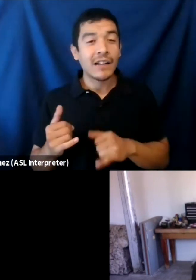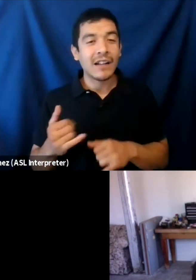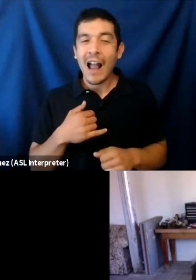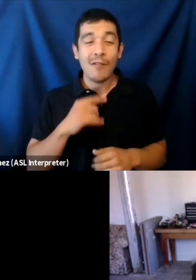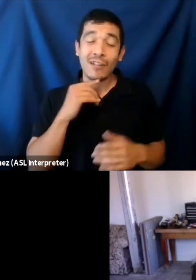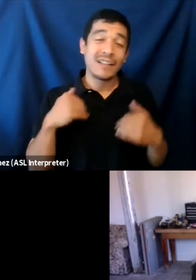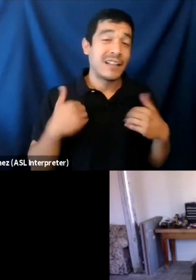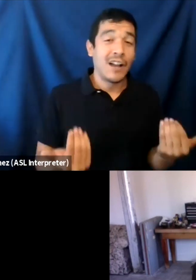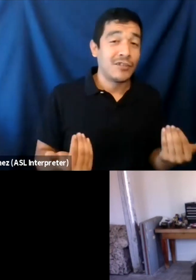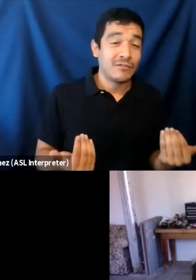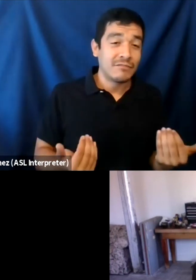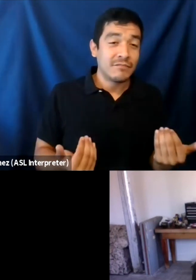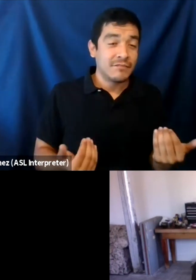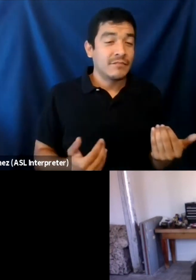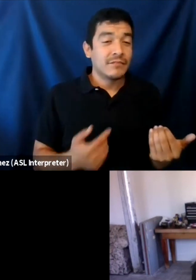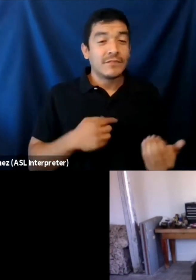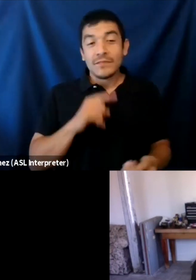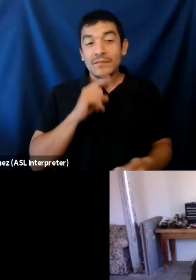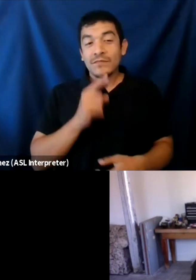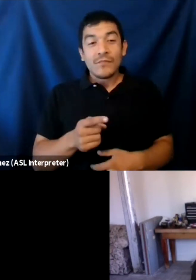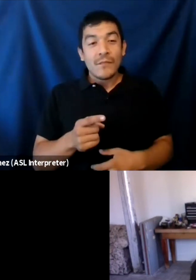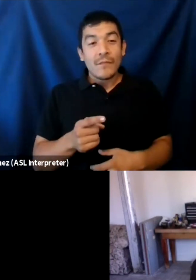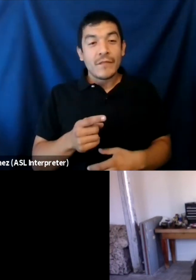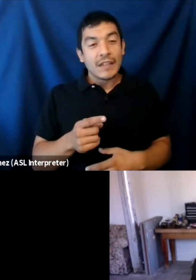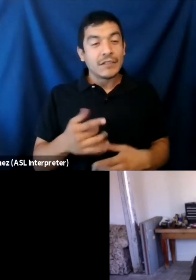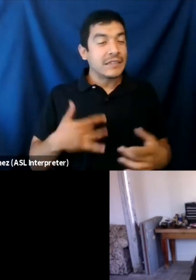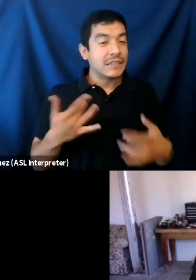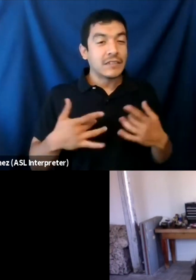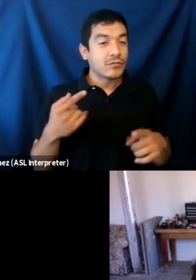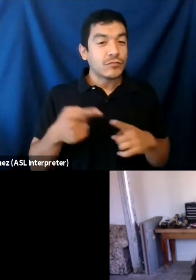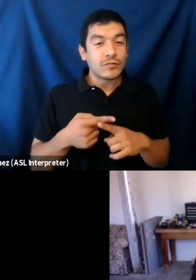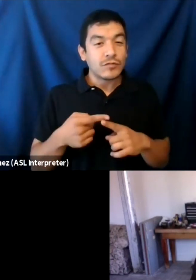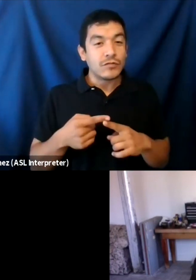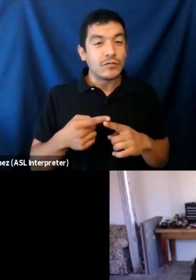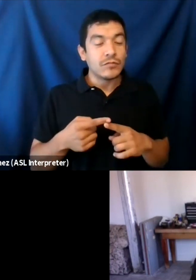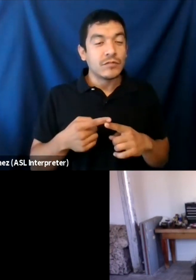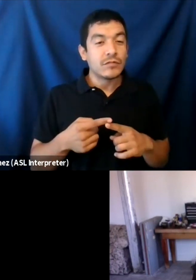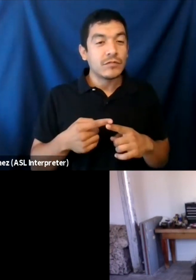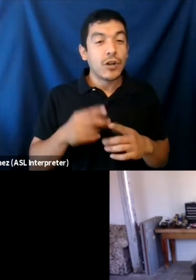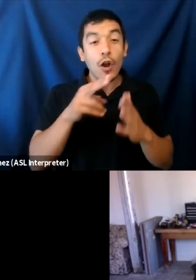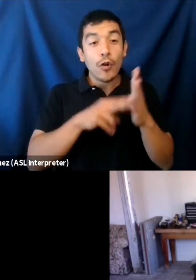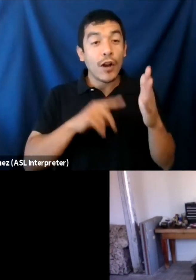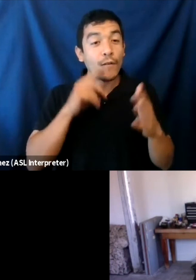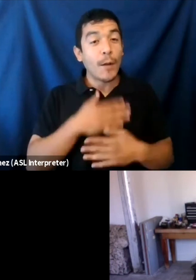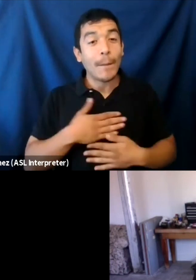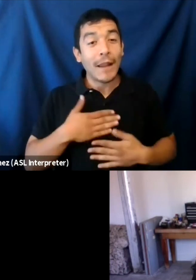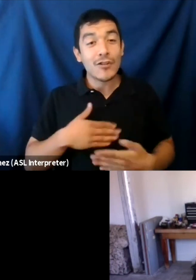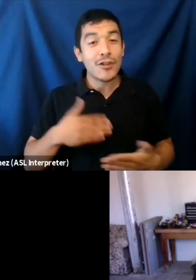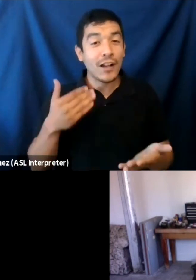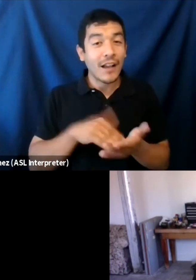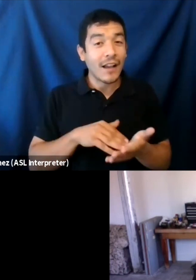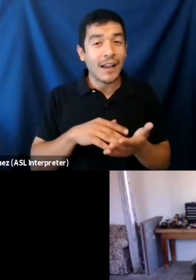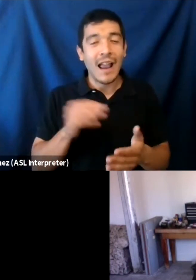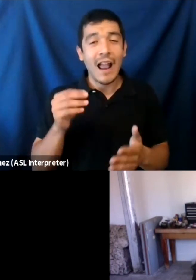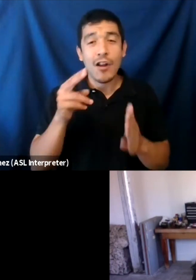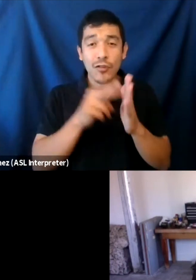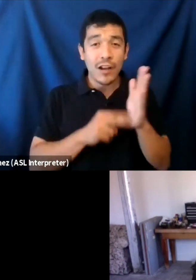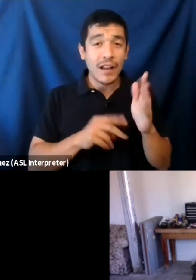And I'm really excited to read for pleasure again and to like be reading other stuff,